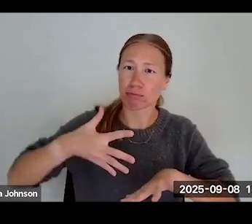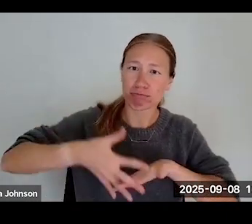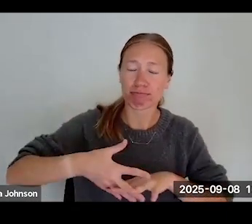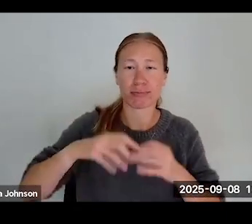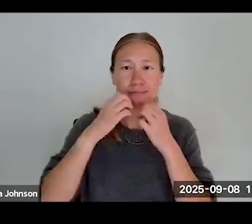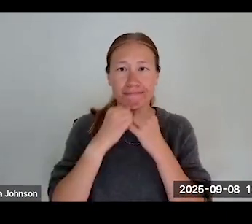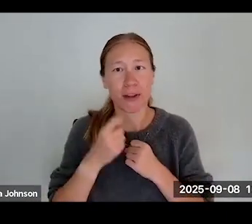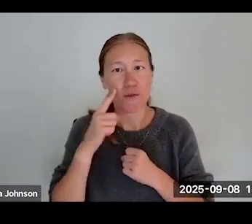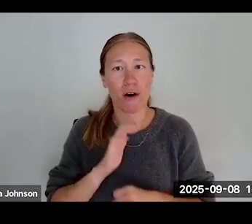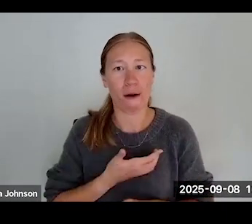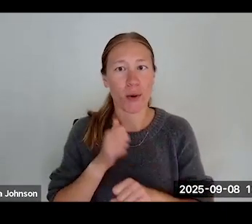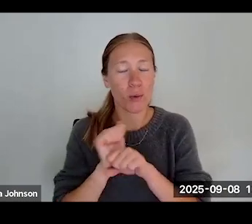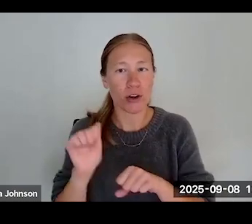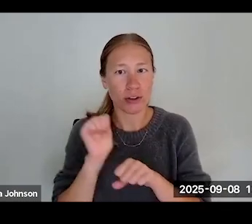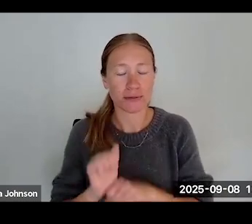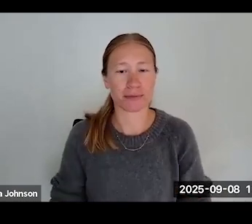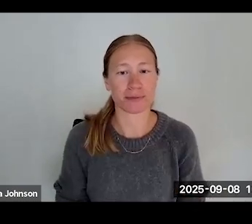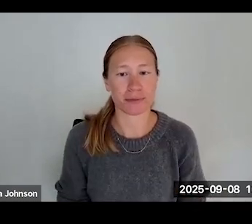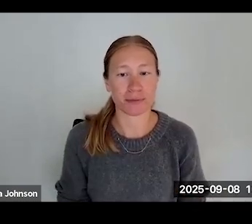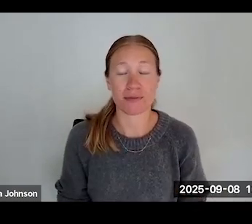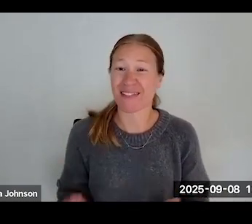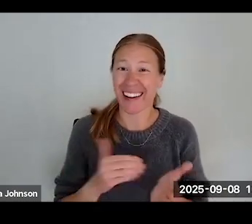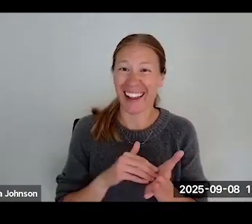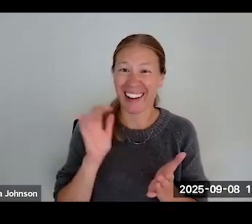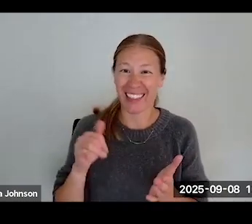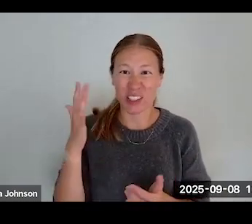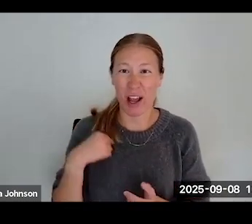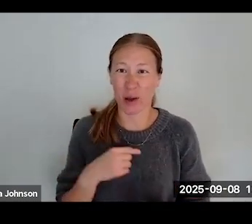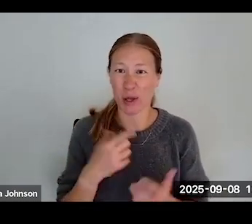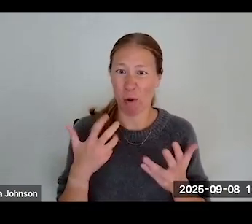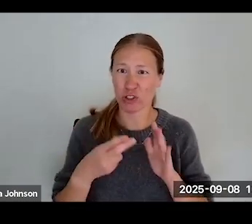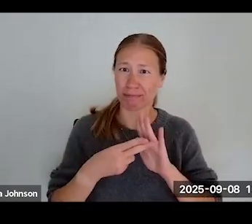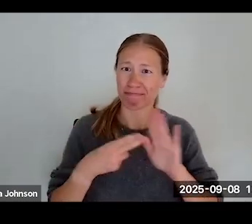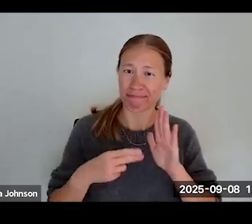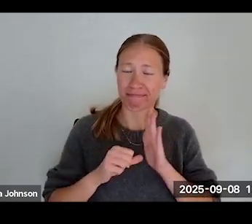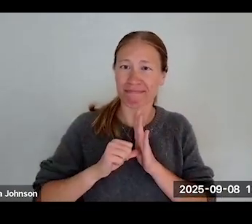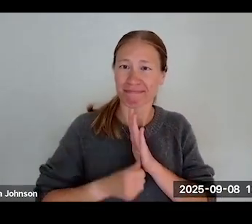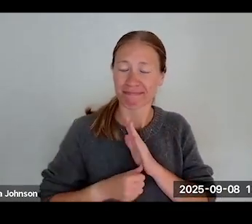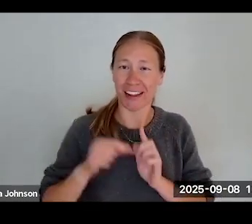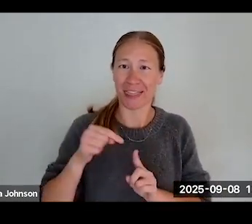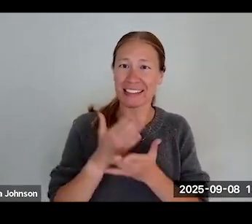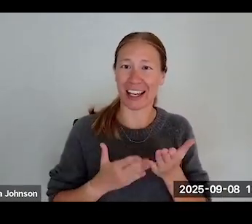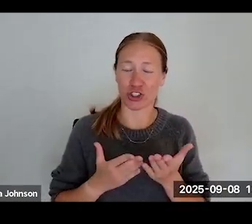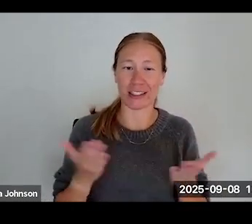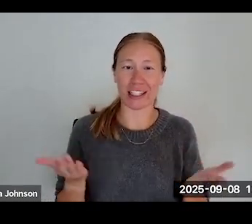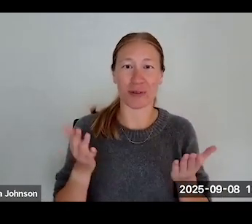And again, that's why we kind of want to highlight this section here. But that's the end of our detailed analysis